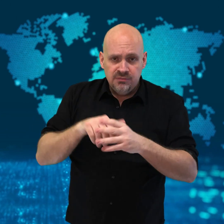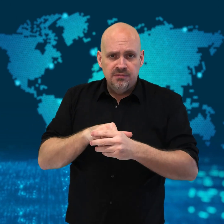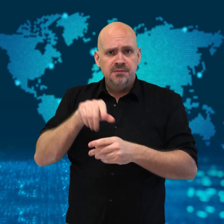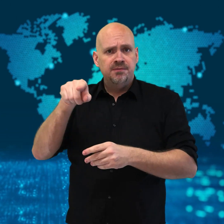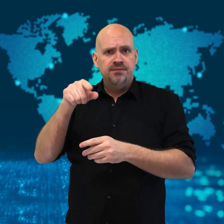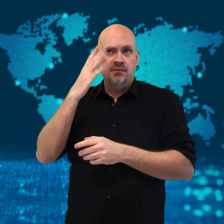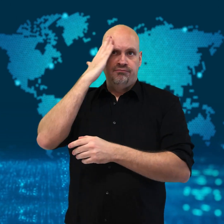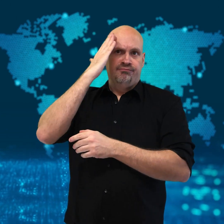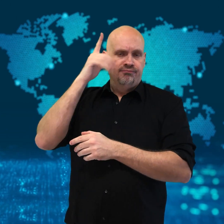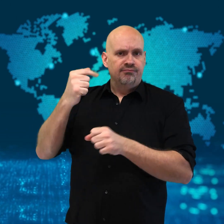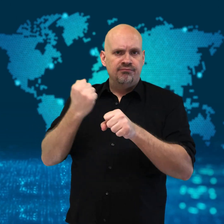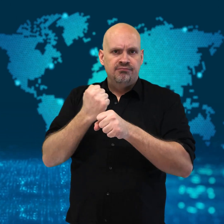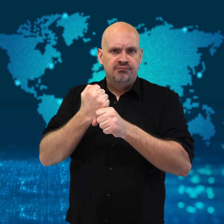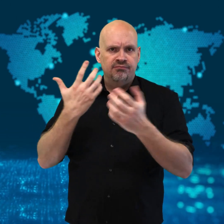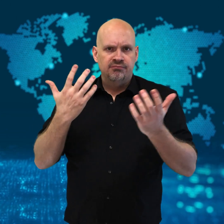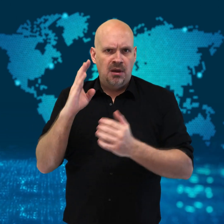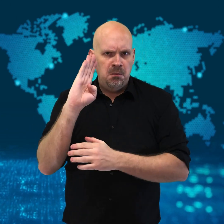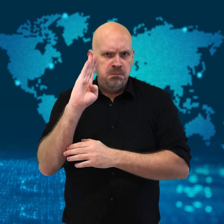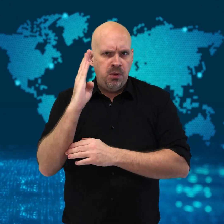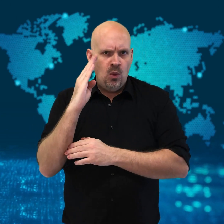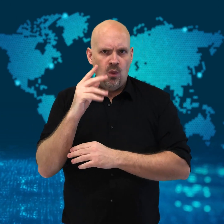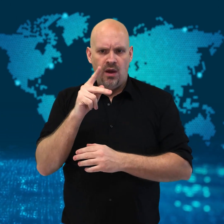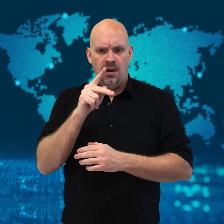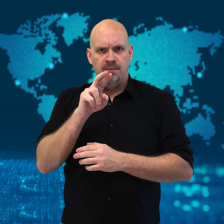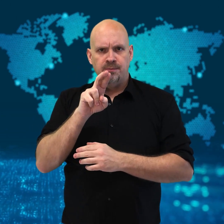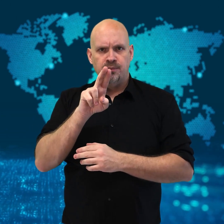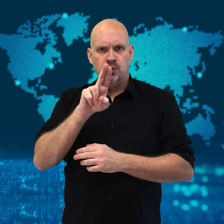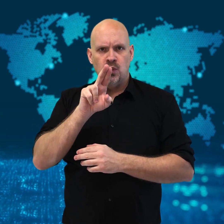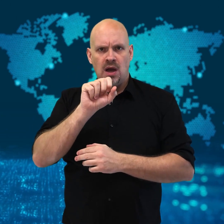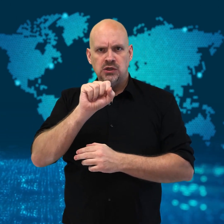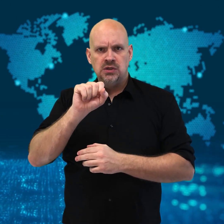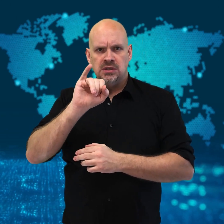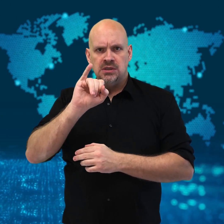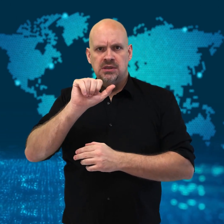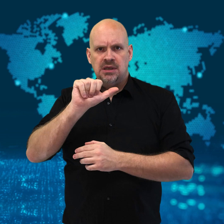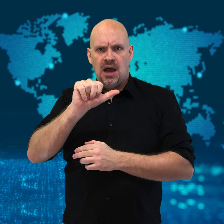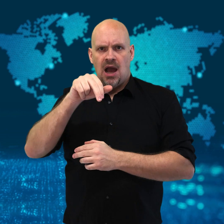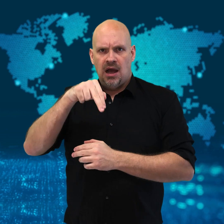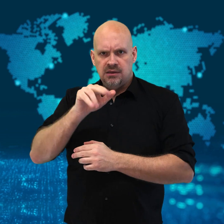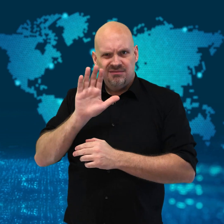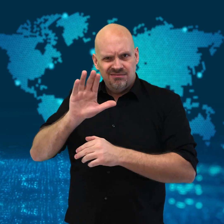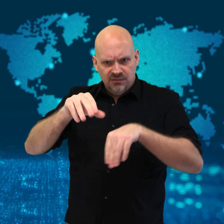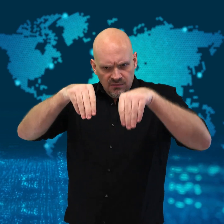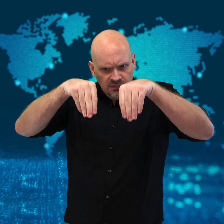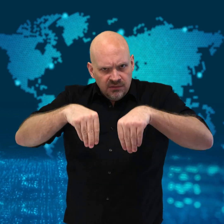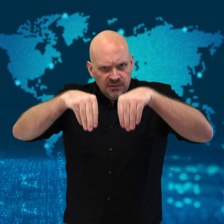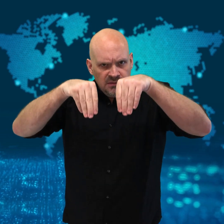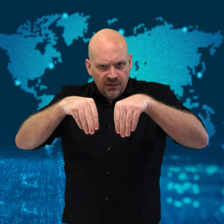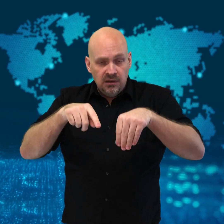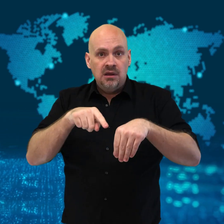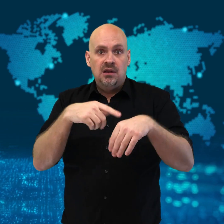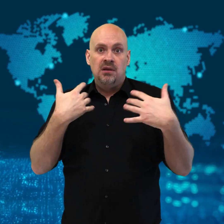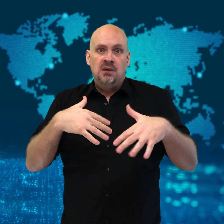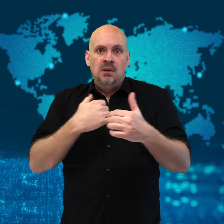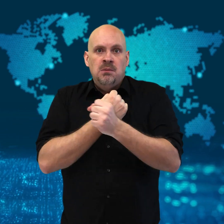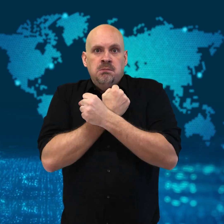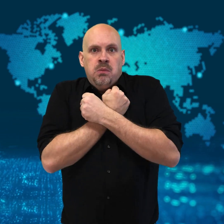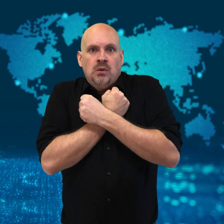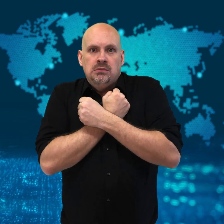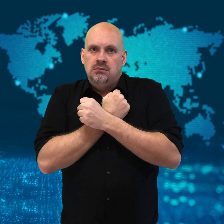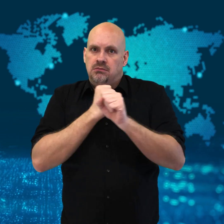Hydrocyanic acid is a core ingredient of “Prussian blue dye,”